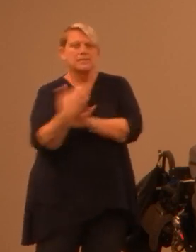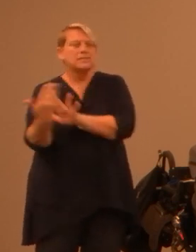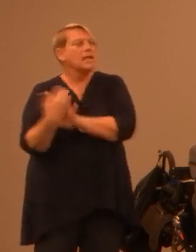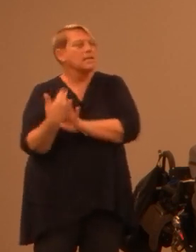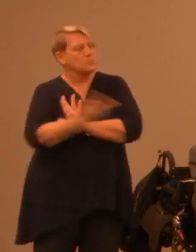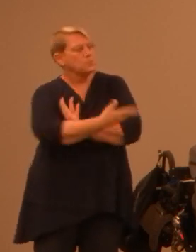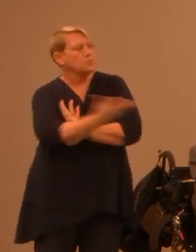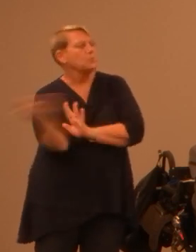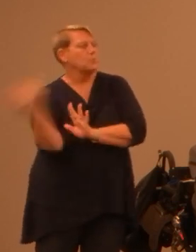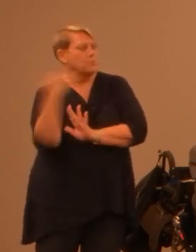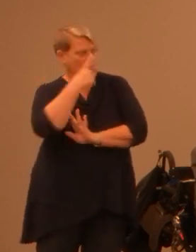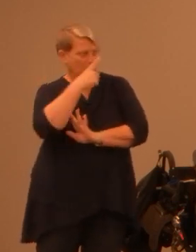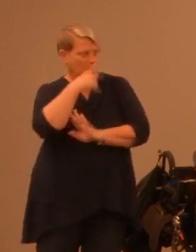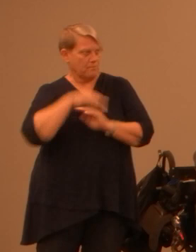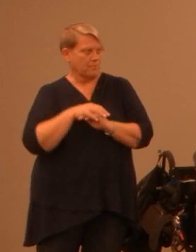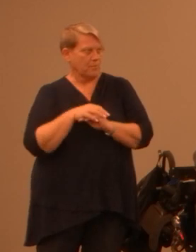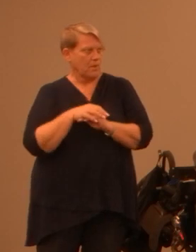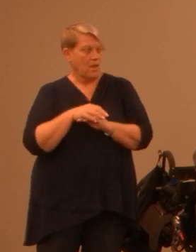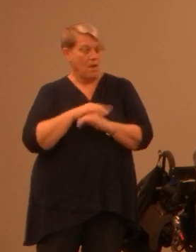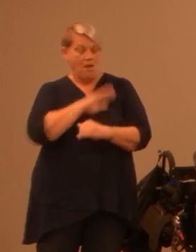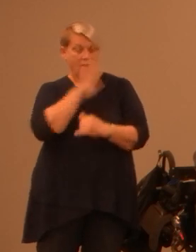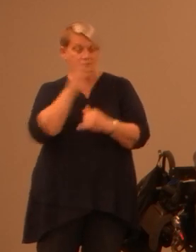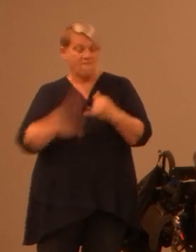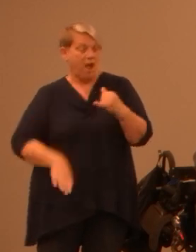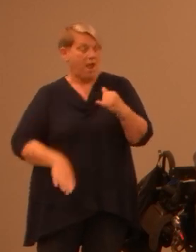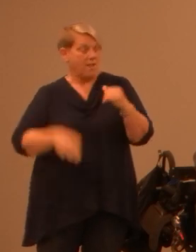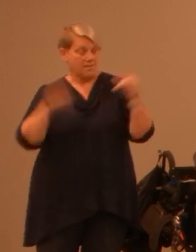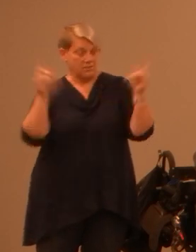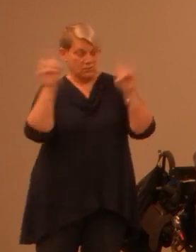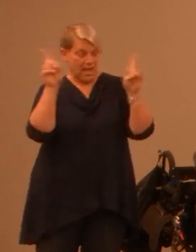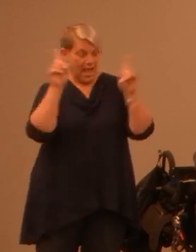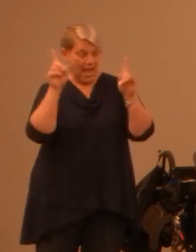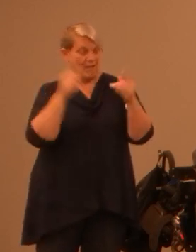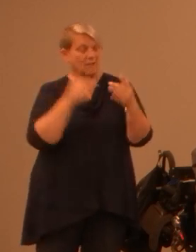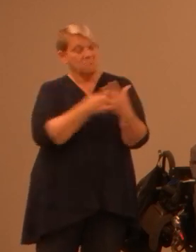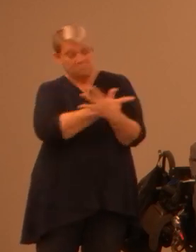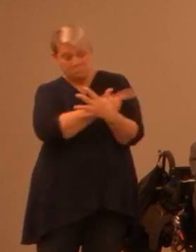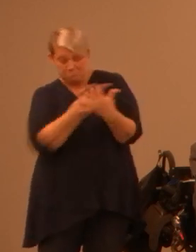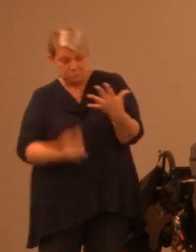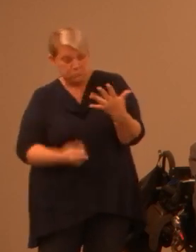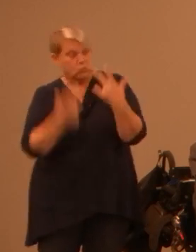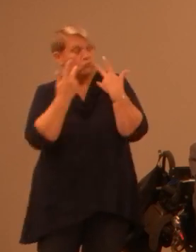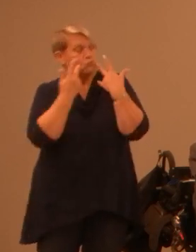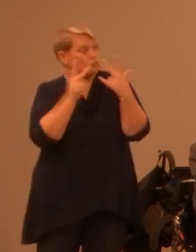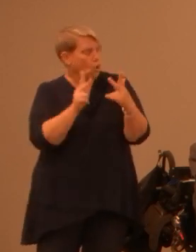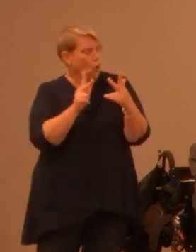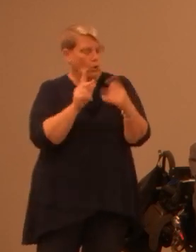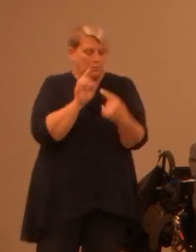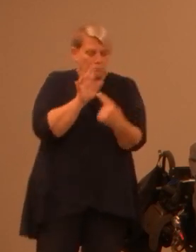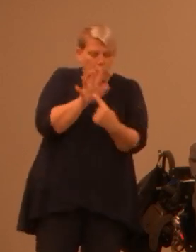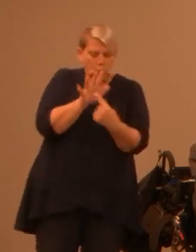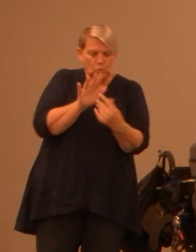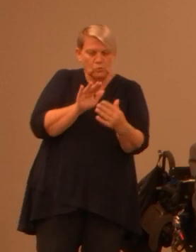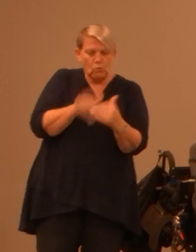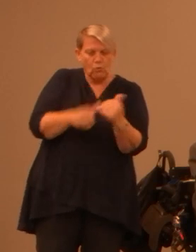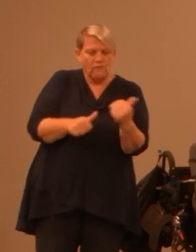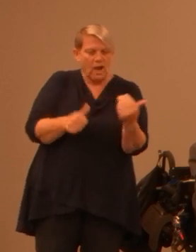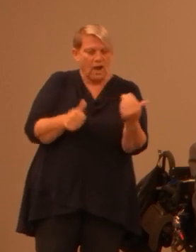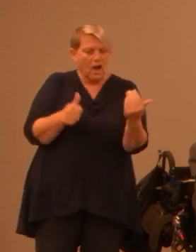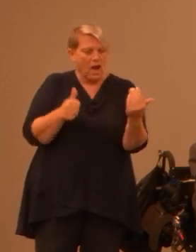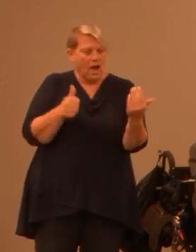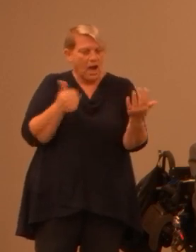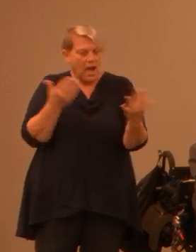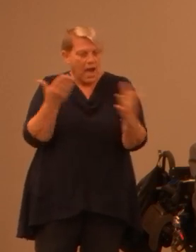The finalists that we have here today all demonstrate the importance of accessible